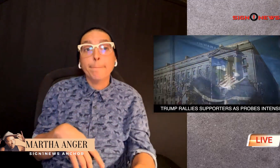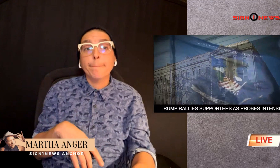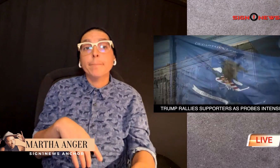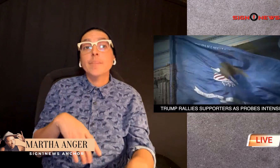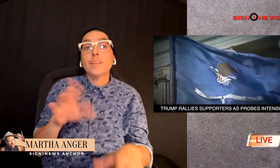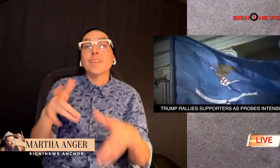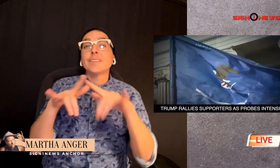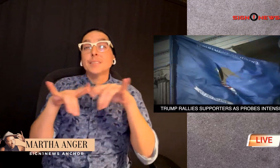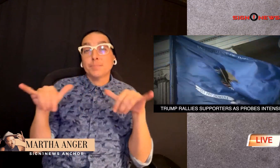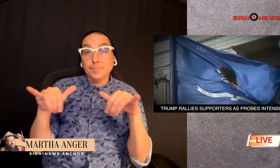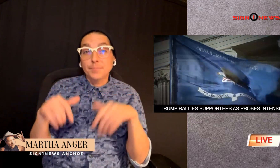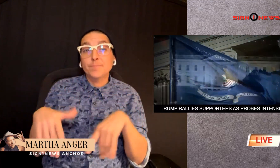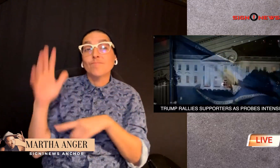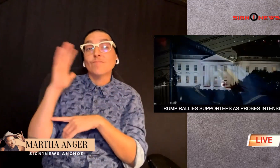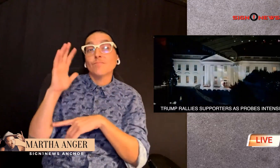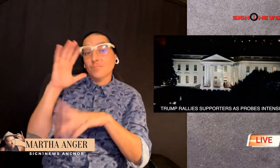One of its last hearings this week.